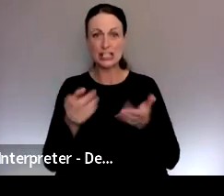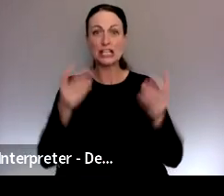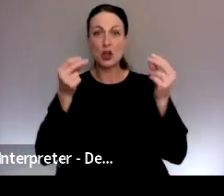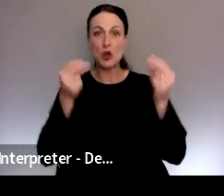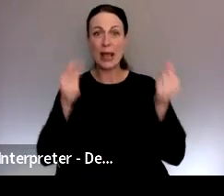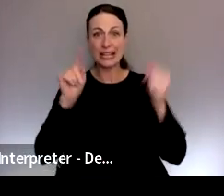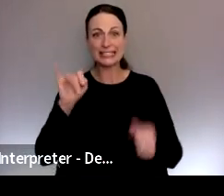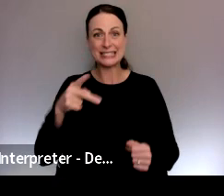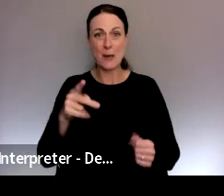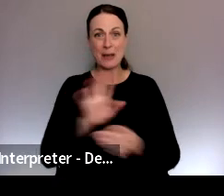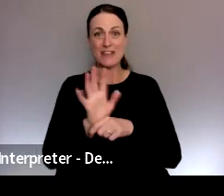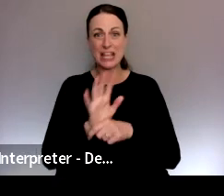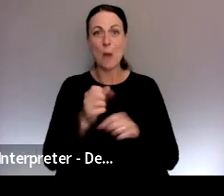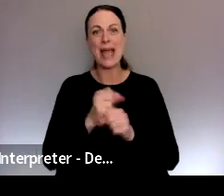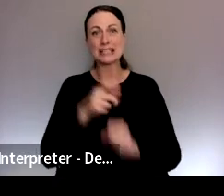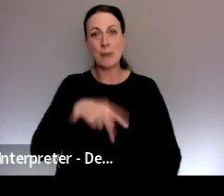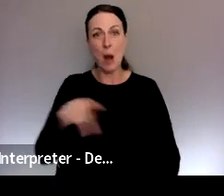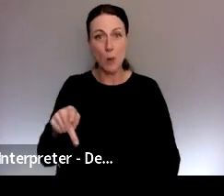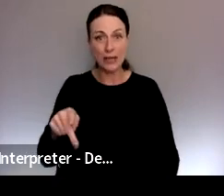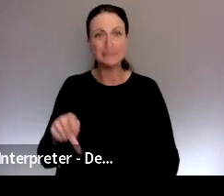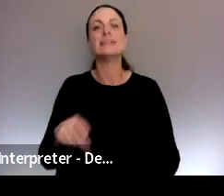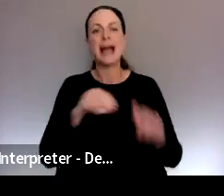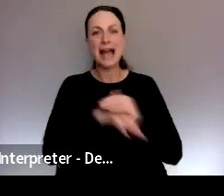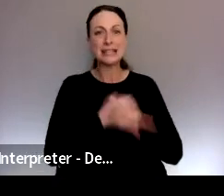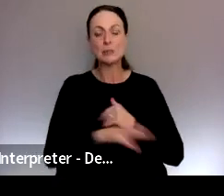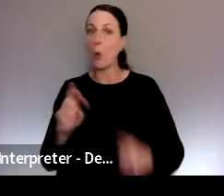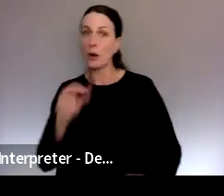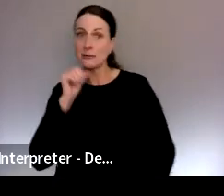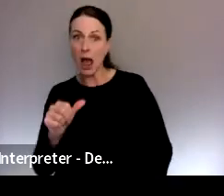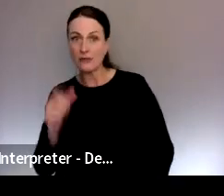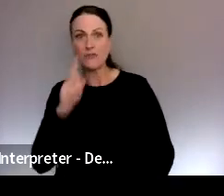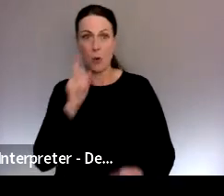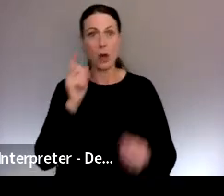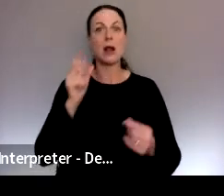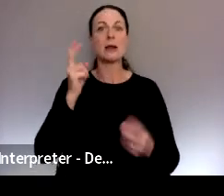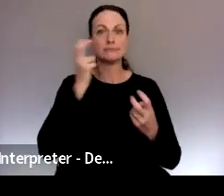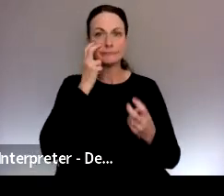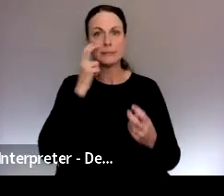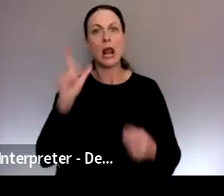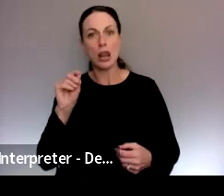on what makes PowerPoints accessible and inaccessible to non-visual users.